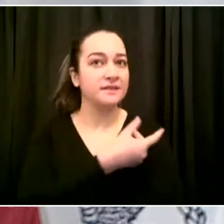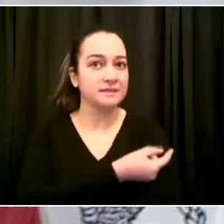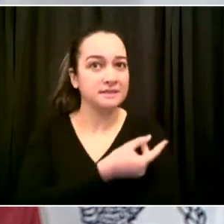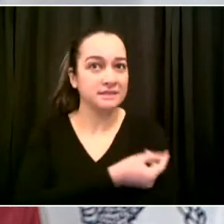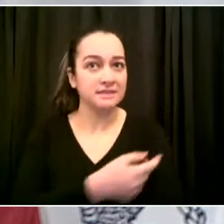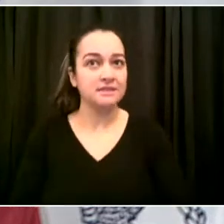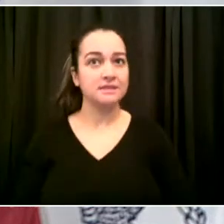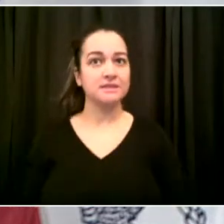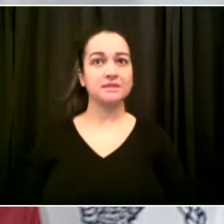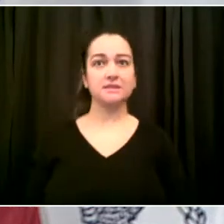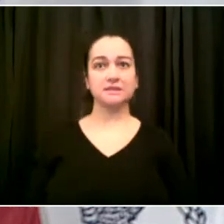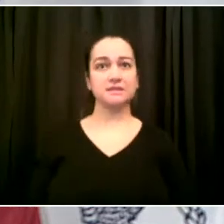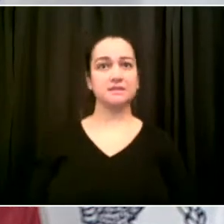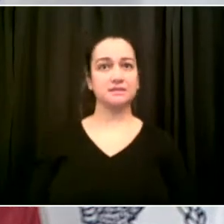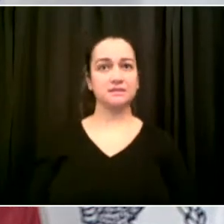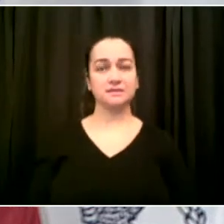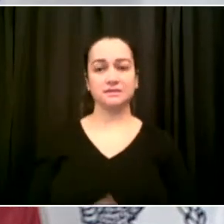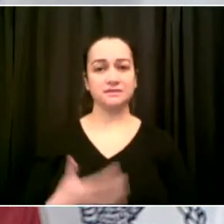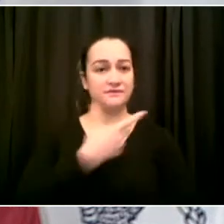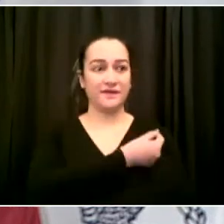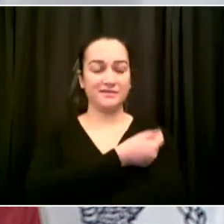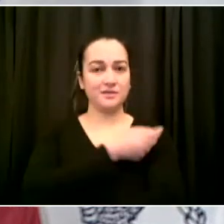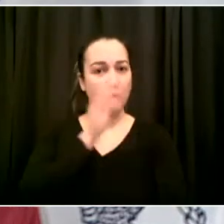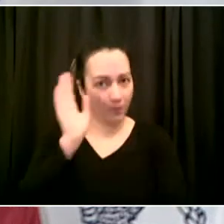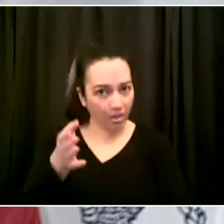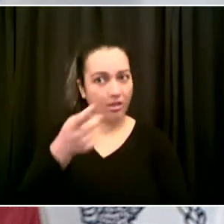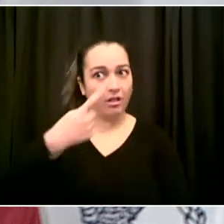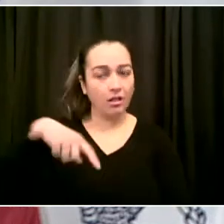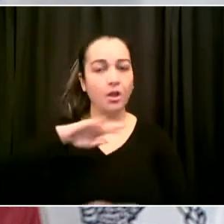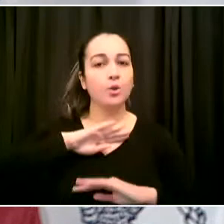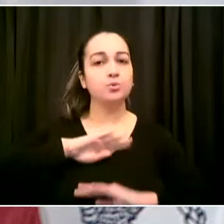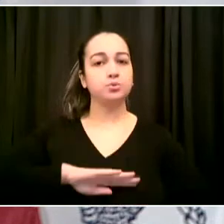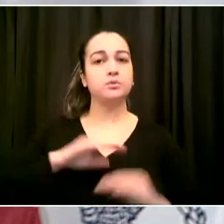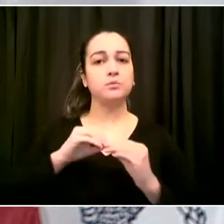GET OUT THERE AND GET THE WORD OUT. VACCINATIONS CAN